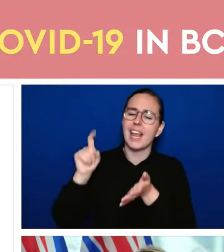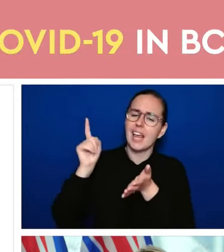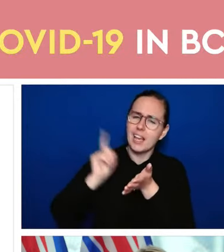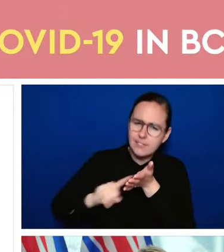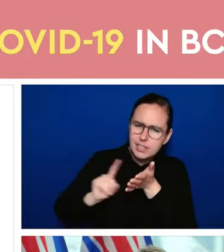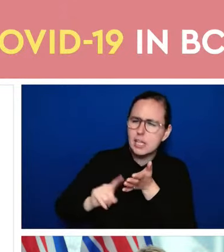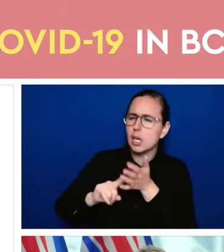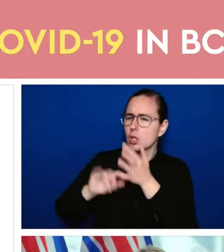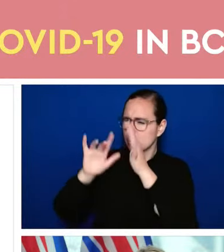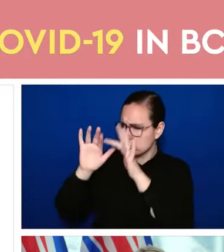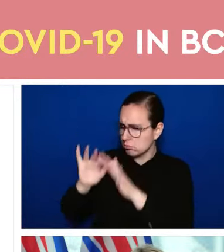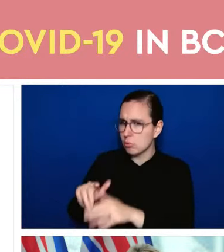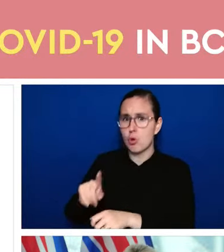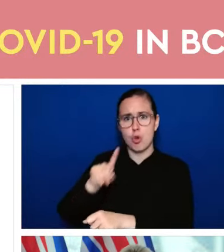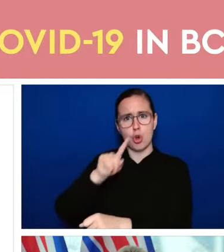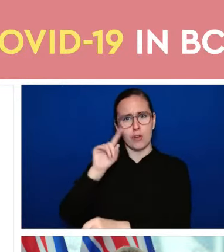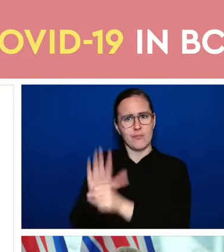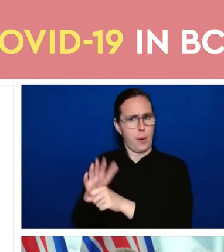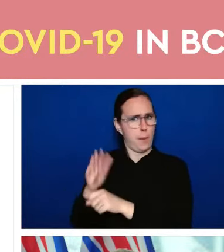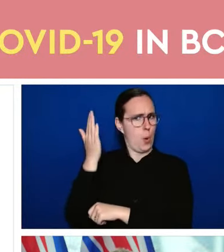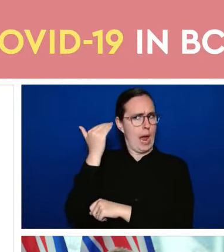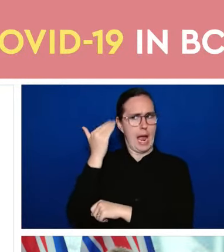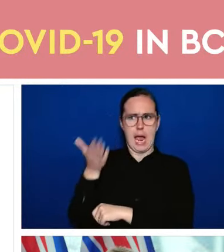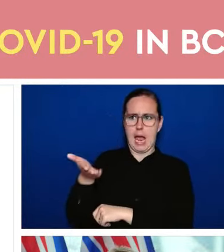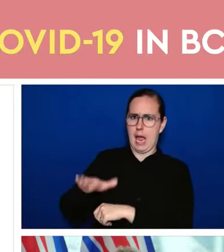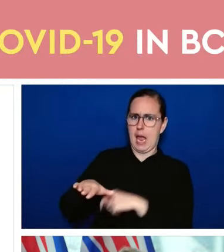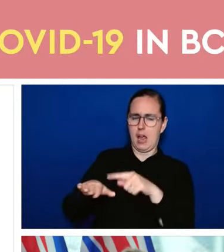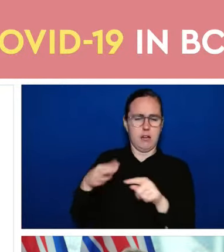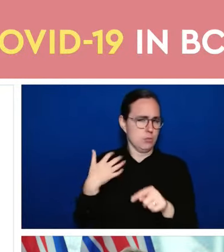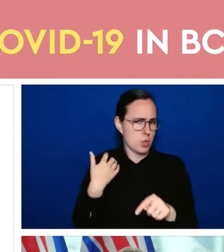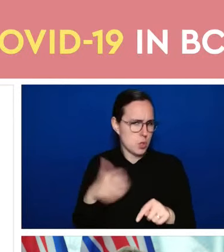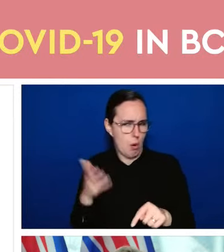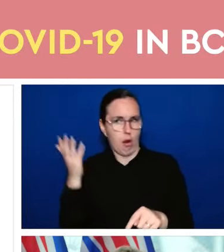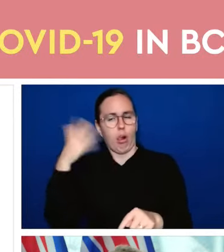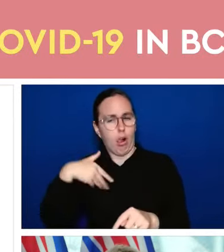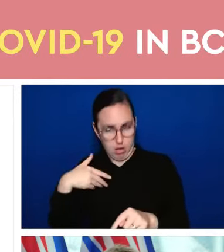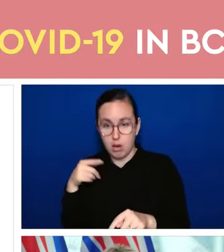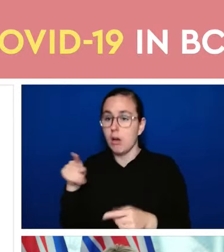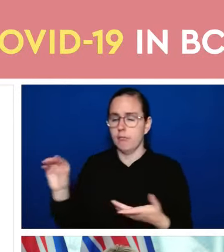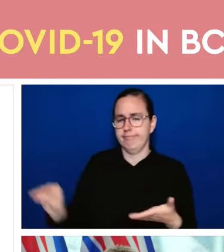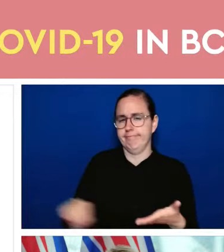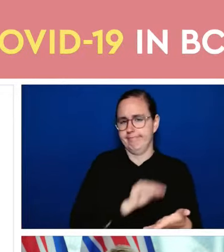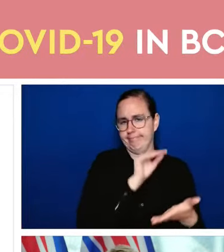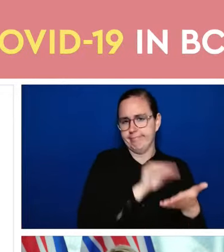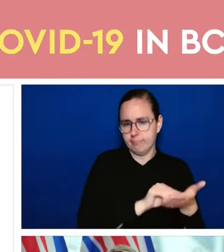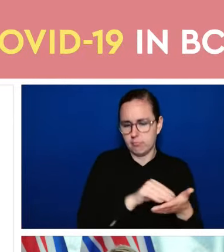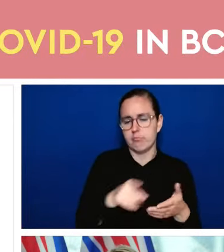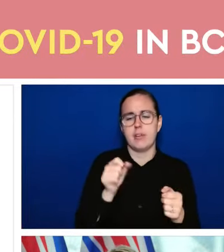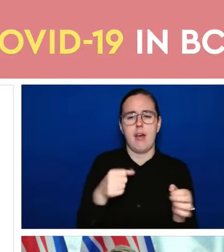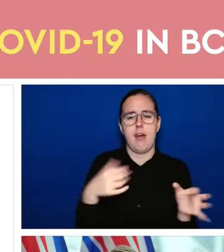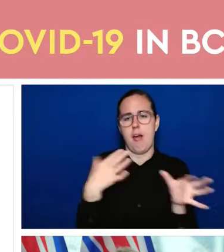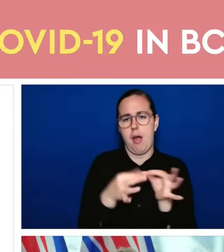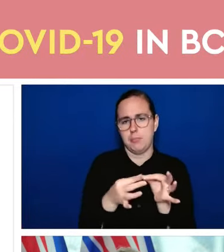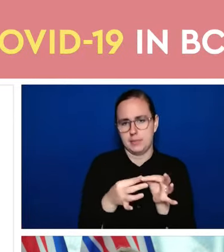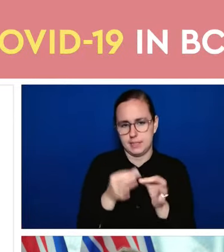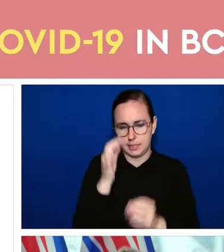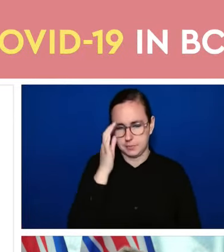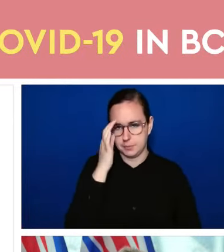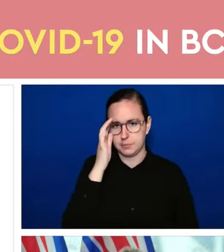things that we've done since the very beginning of this pandemic is be able to follow this virus through what we call genome